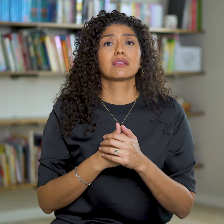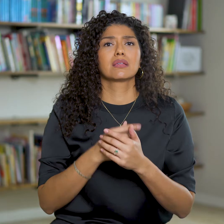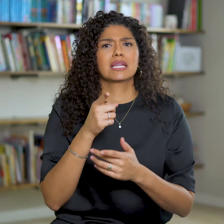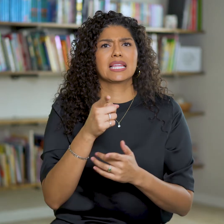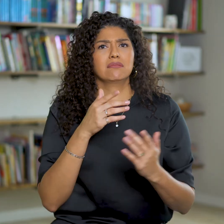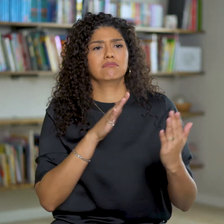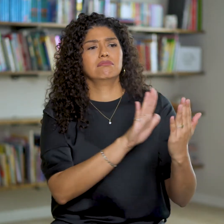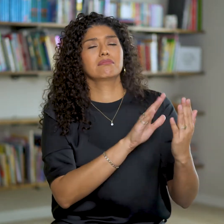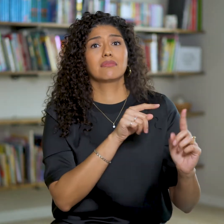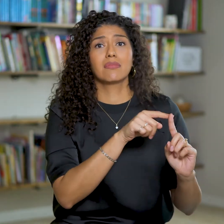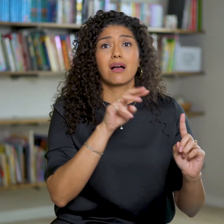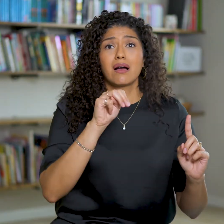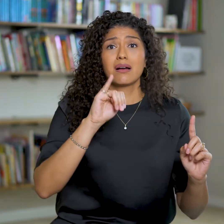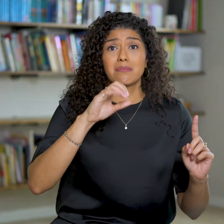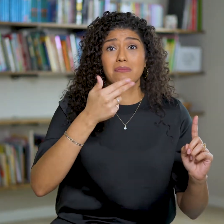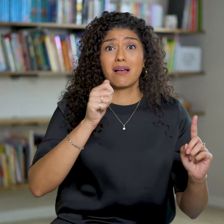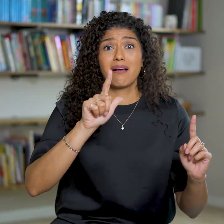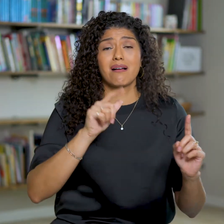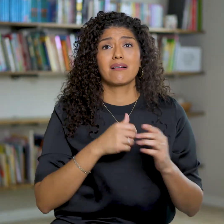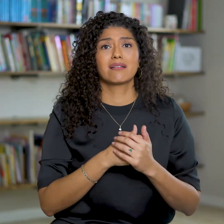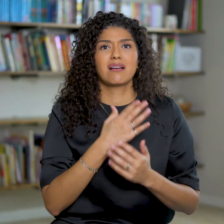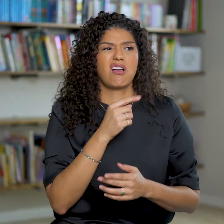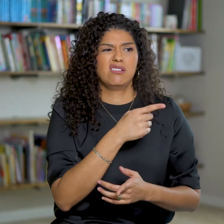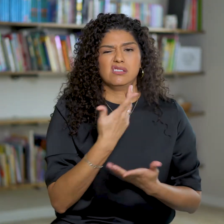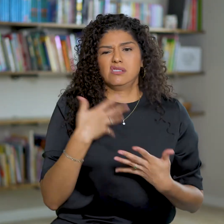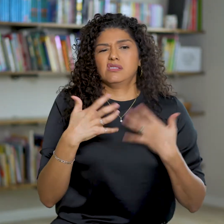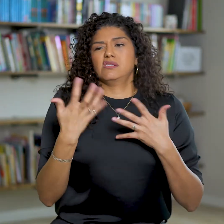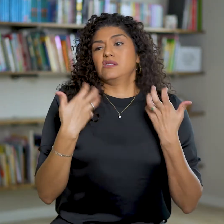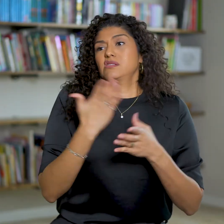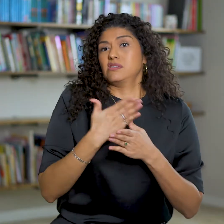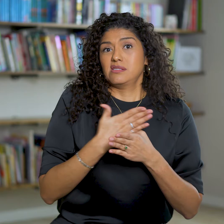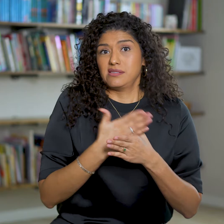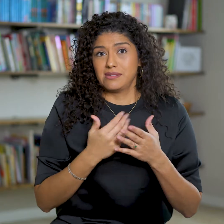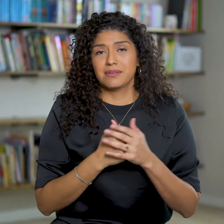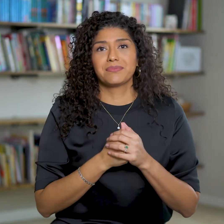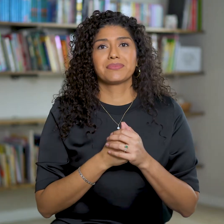he encounters Michal and her displeasure.